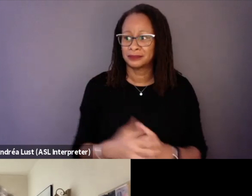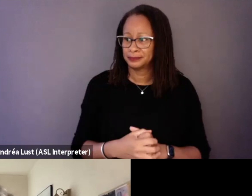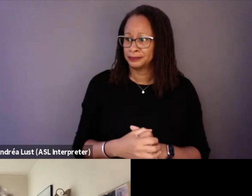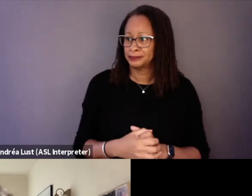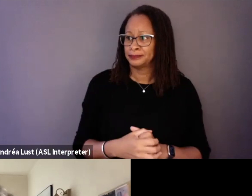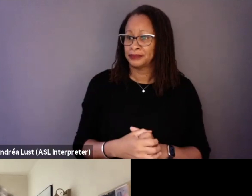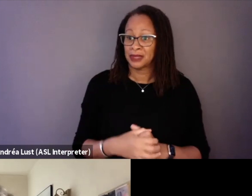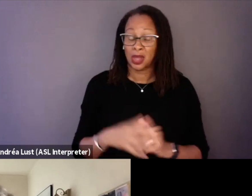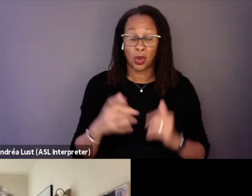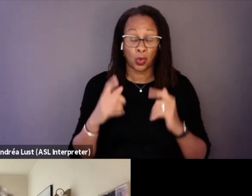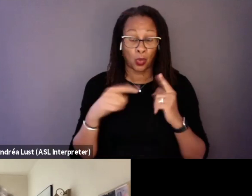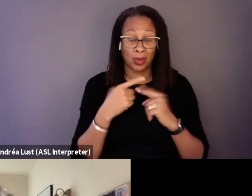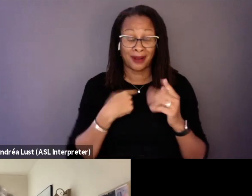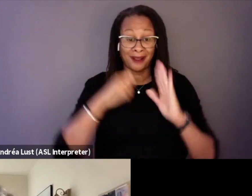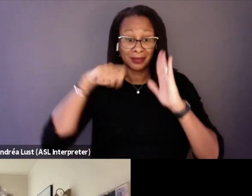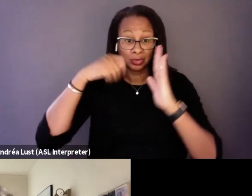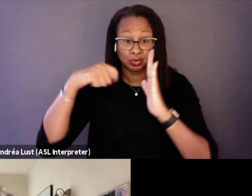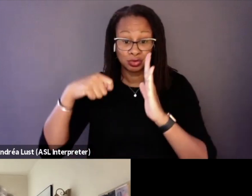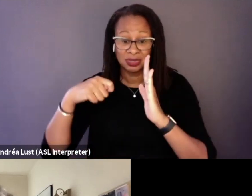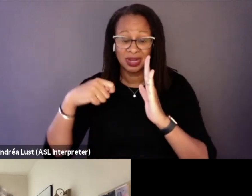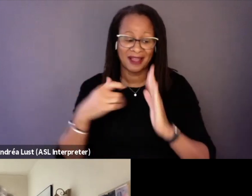there was a certain healing happening.